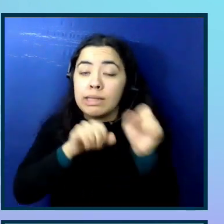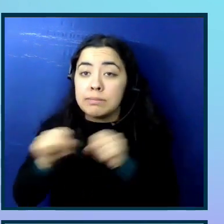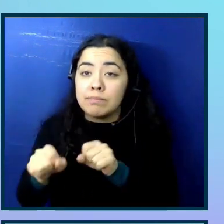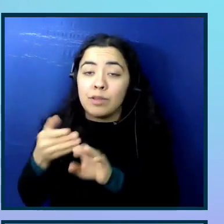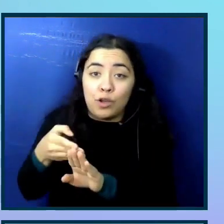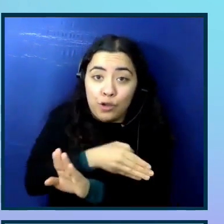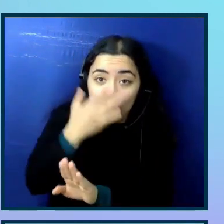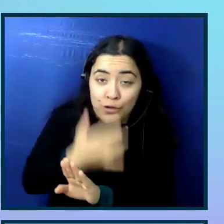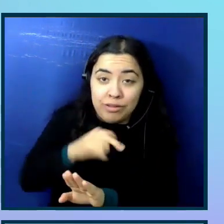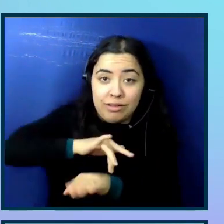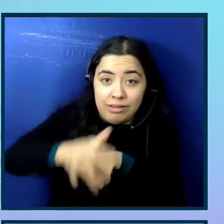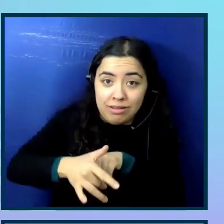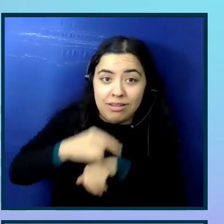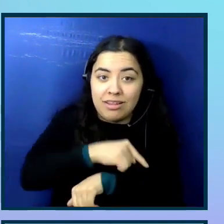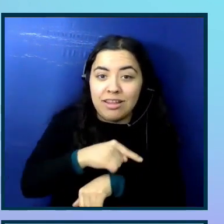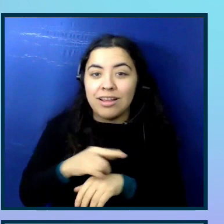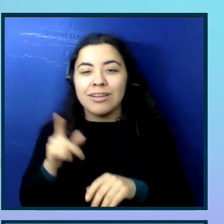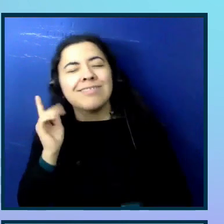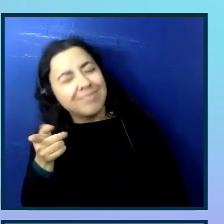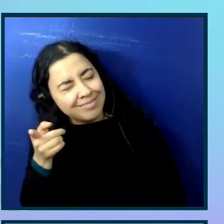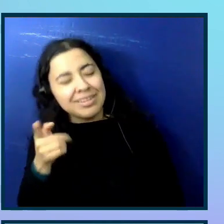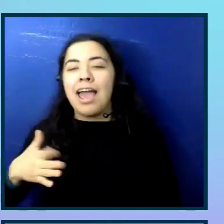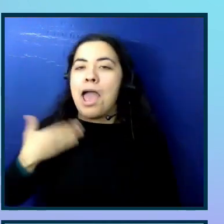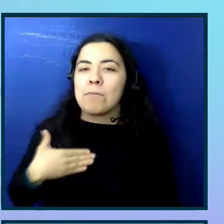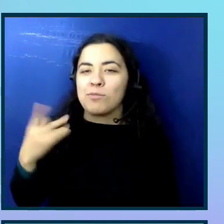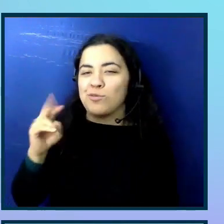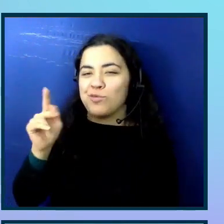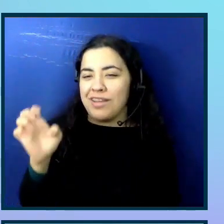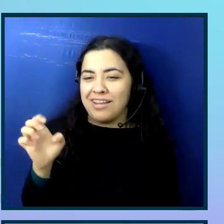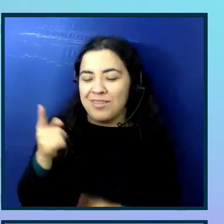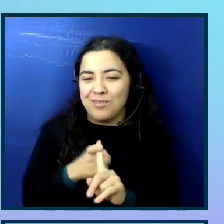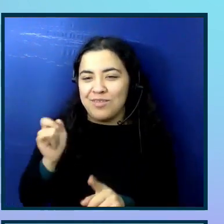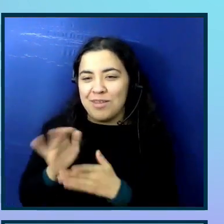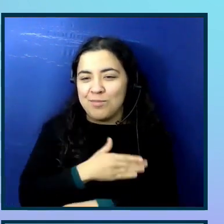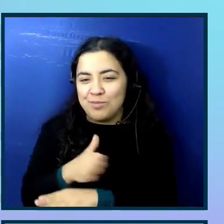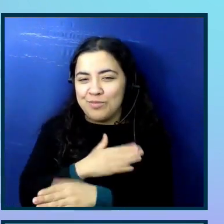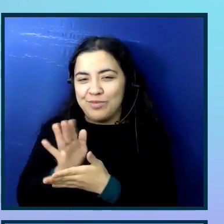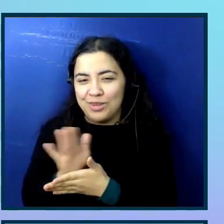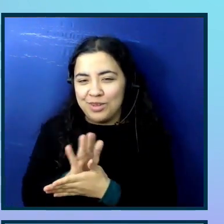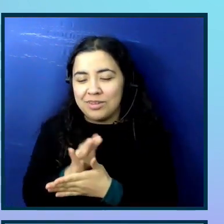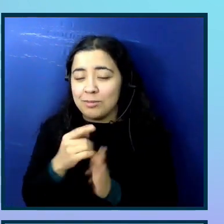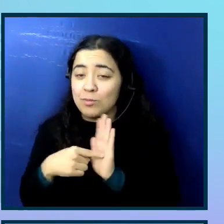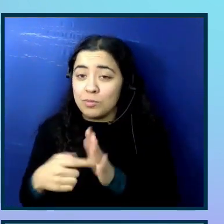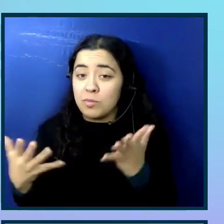we're showing happy Drake also from the Hotline Bling video, indicating that design is amenable of change.